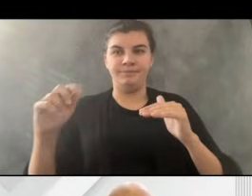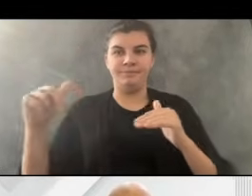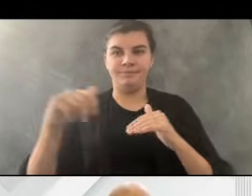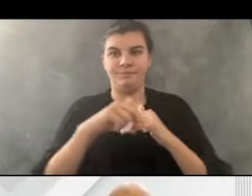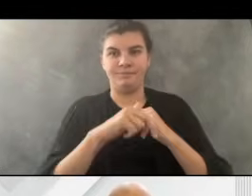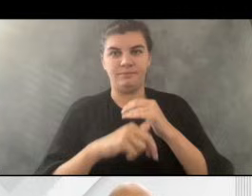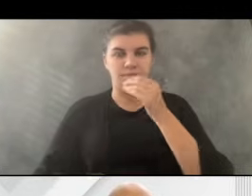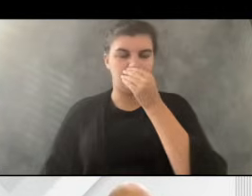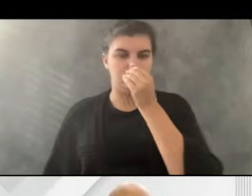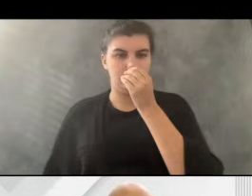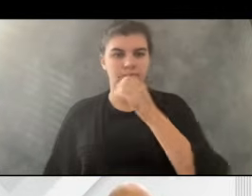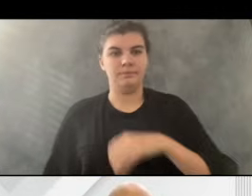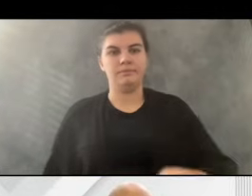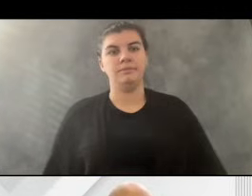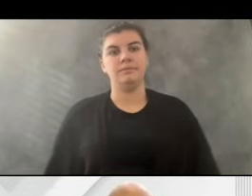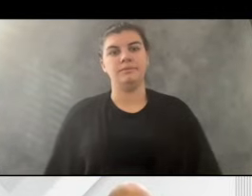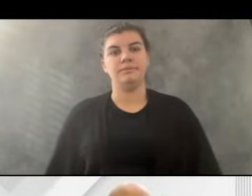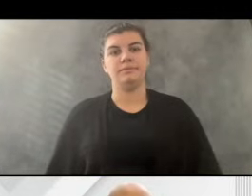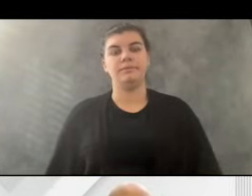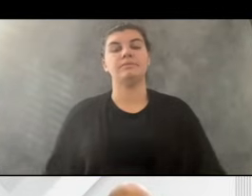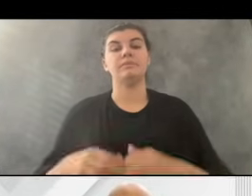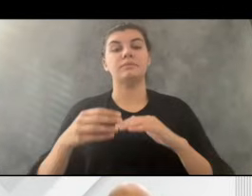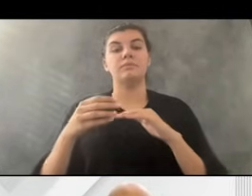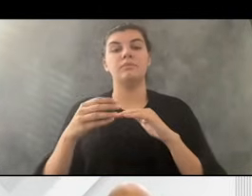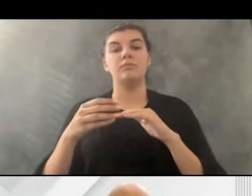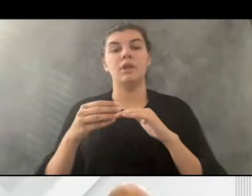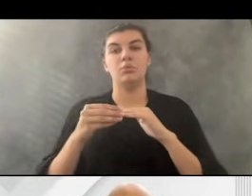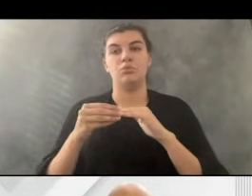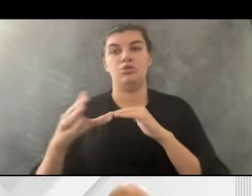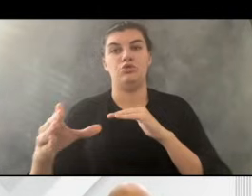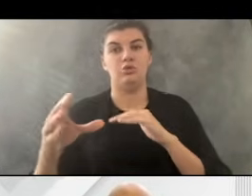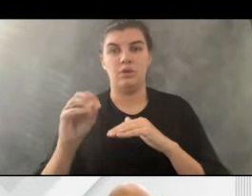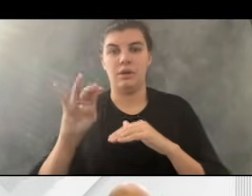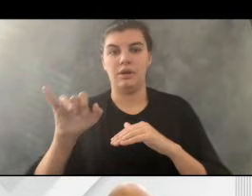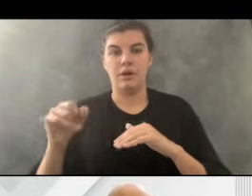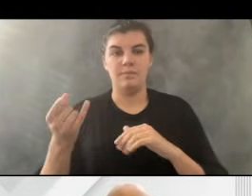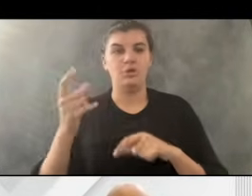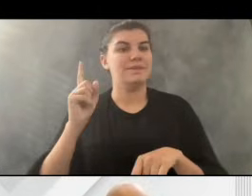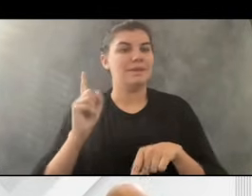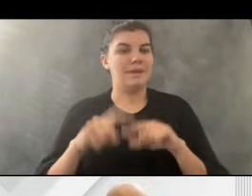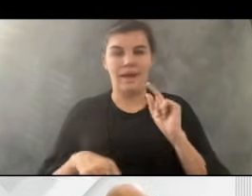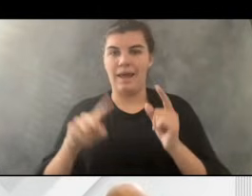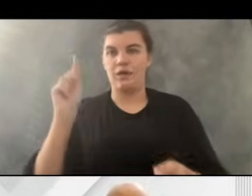And protruding objects cannot reduce the clear width required for pedestrian access routes.